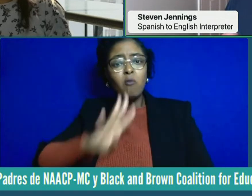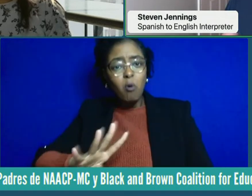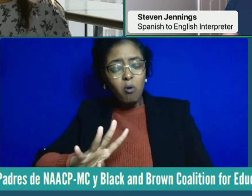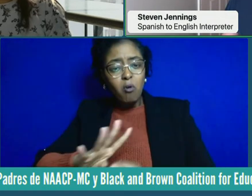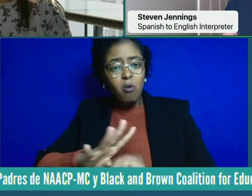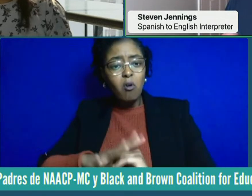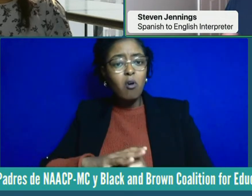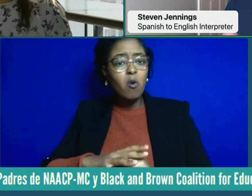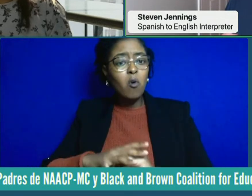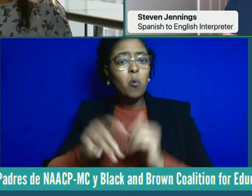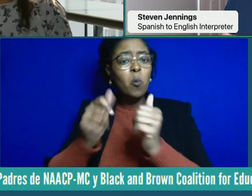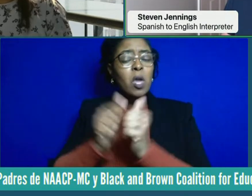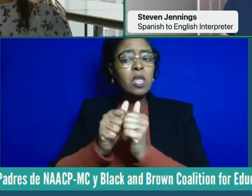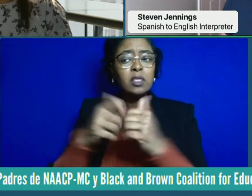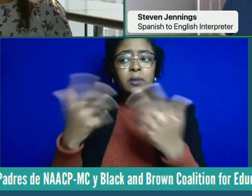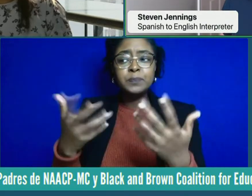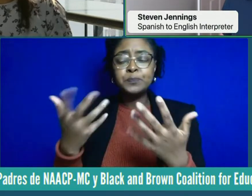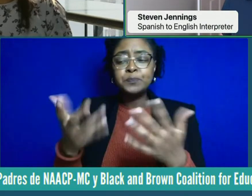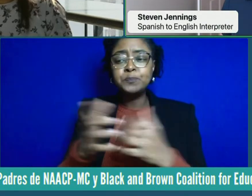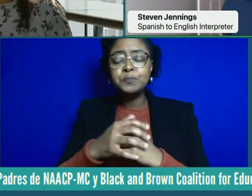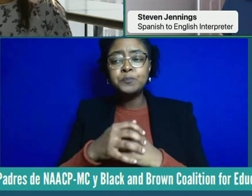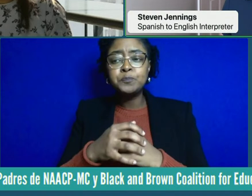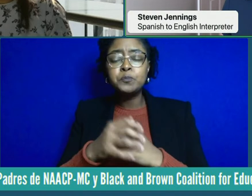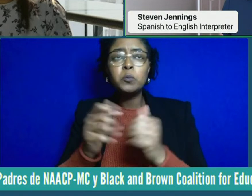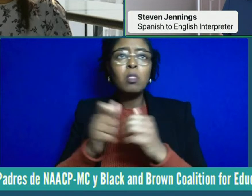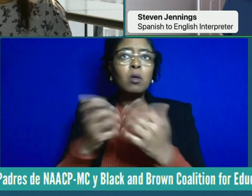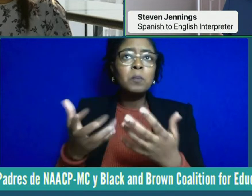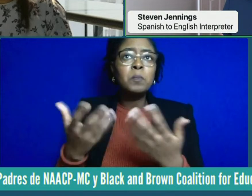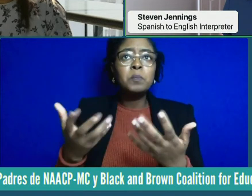Children, um, even younger than